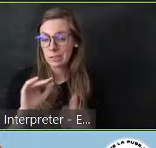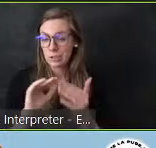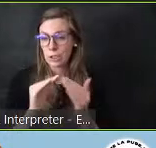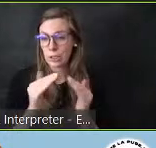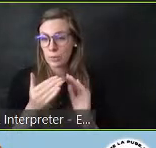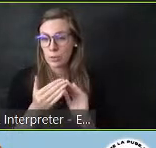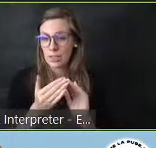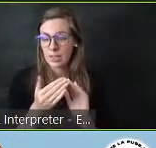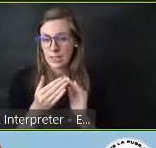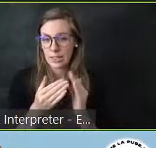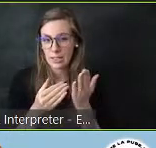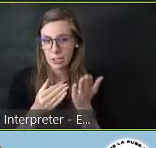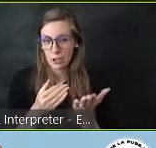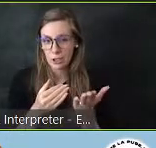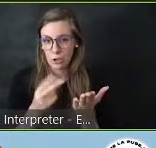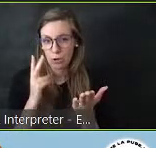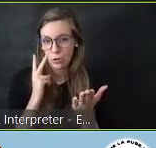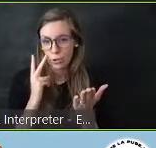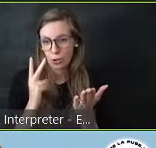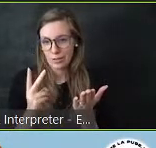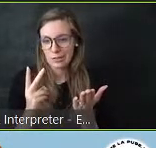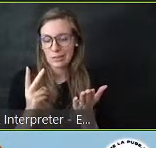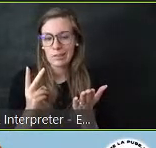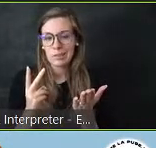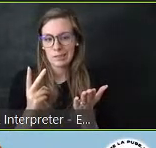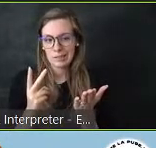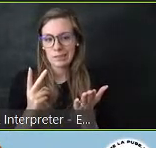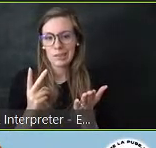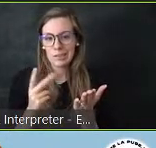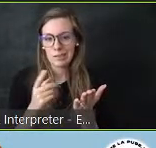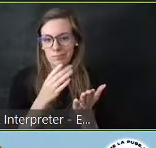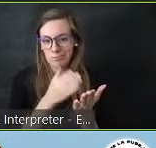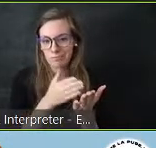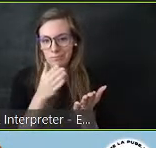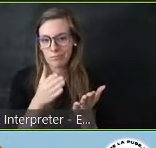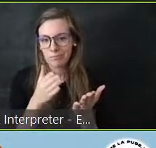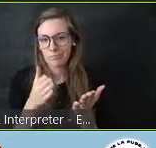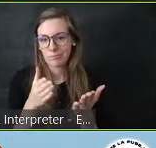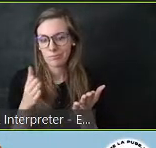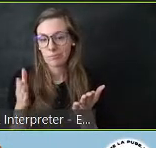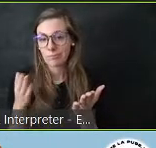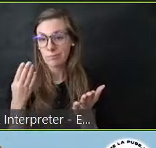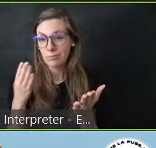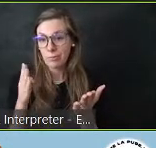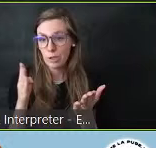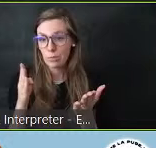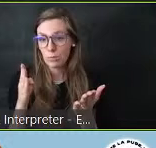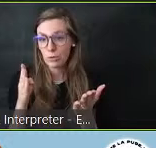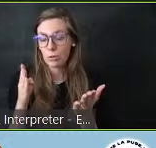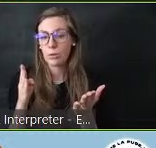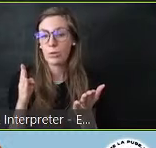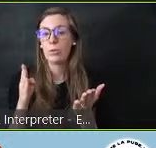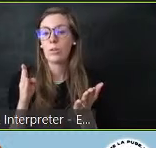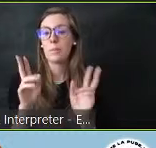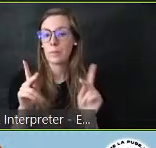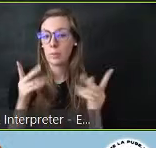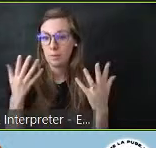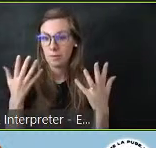You can see by the different ethnic brace systems. So the blue line is the line of people who have been completely vaccinated.